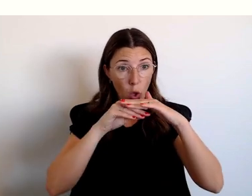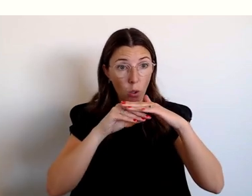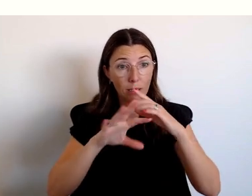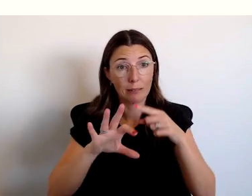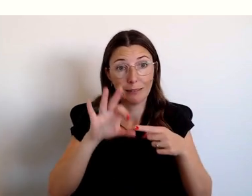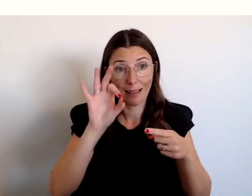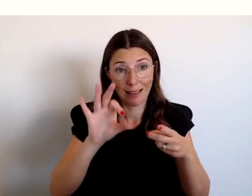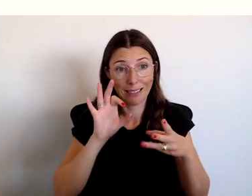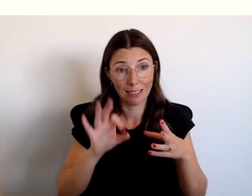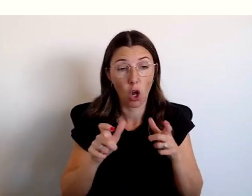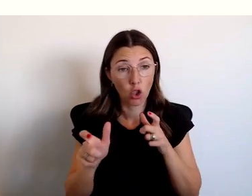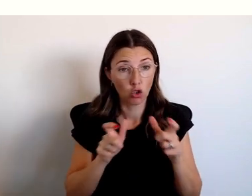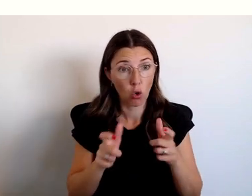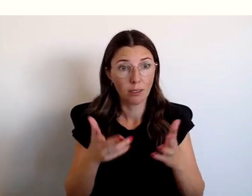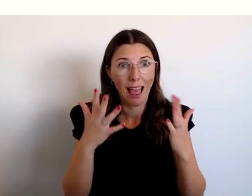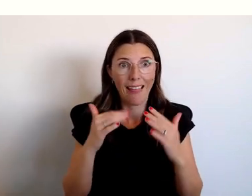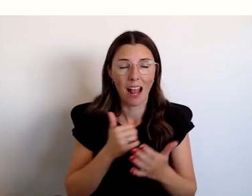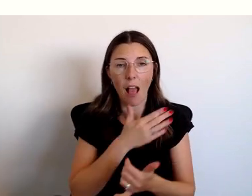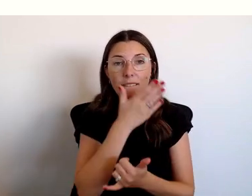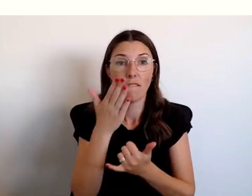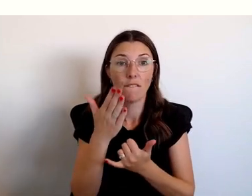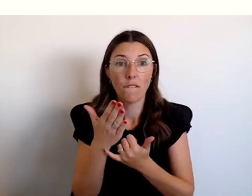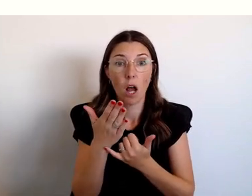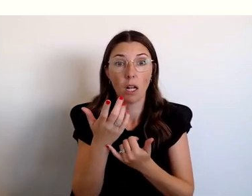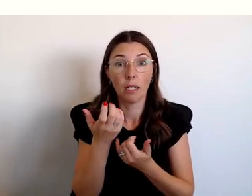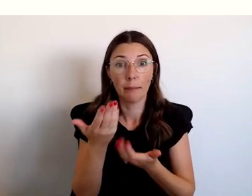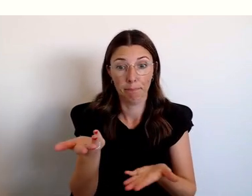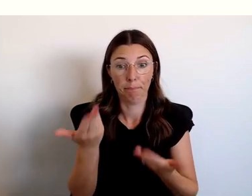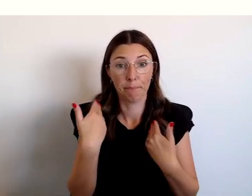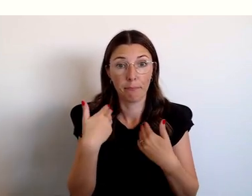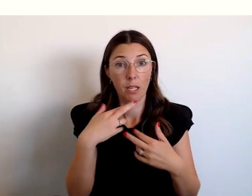And finally, spit out a report that we then provide from our